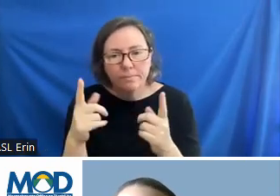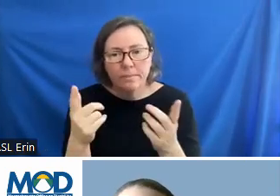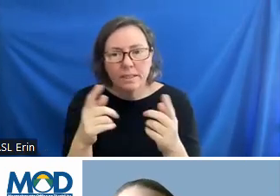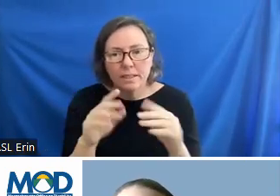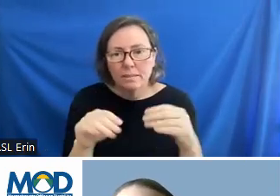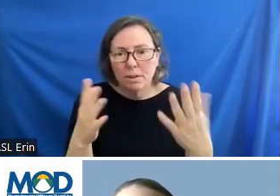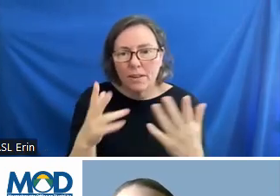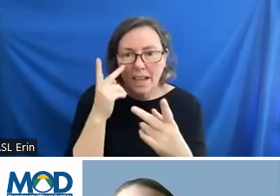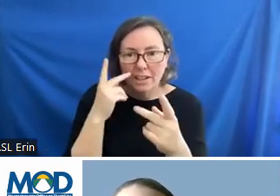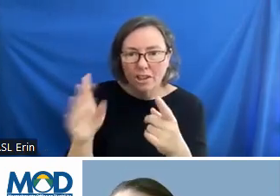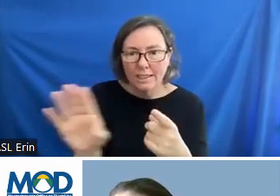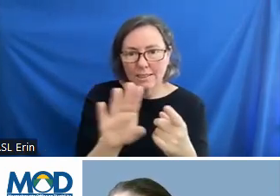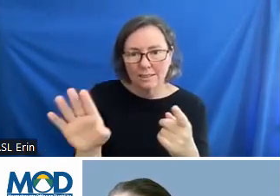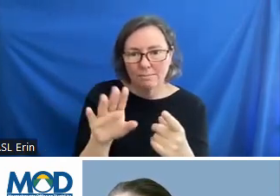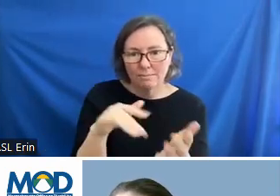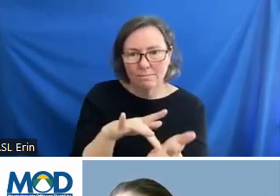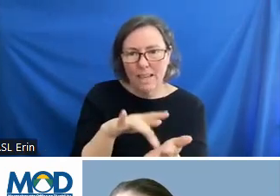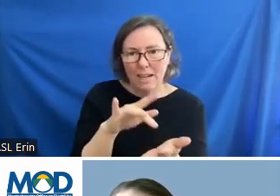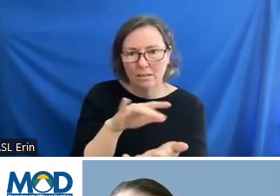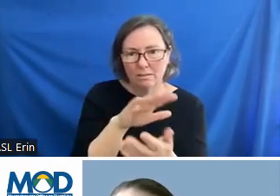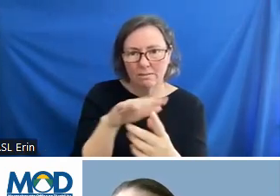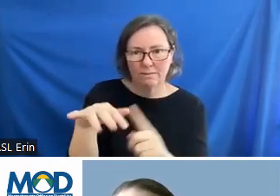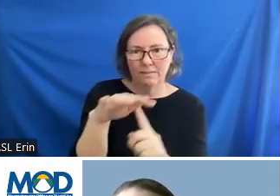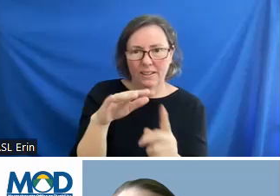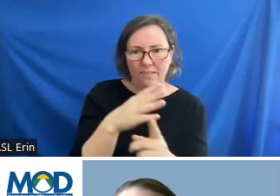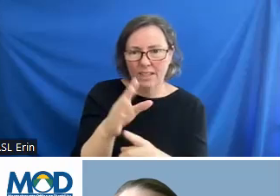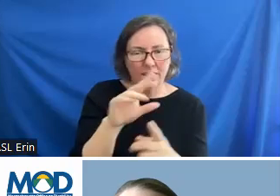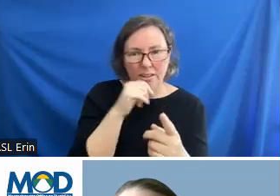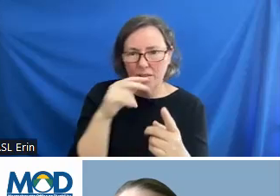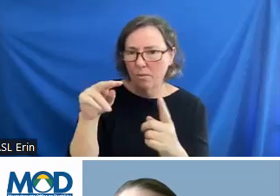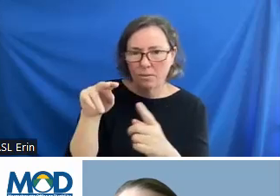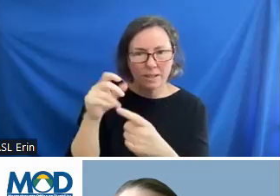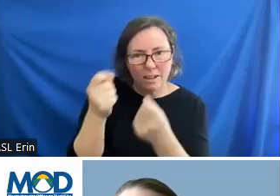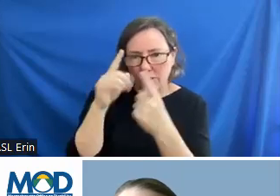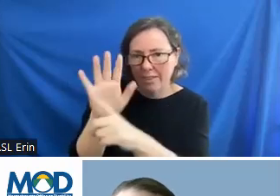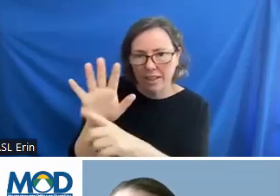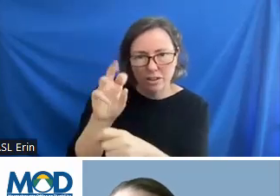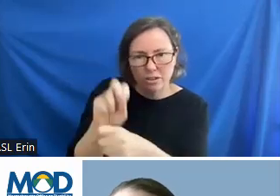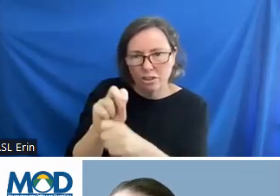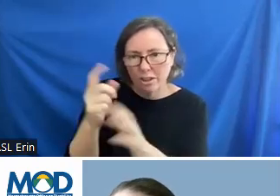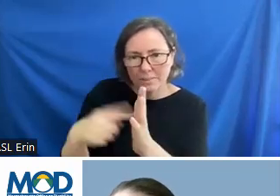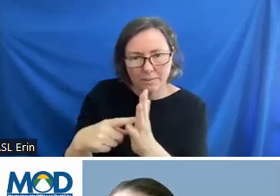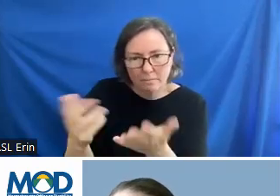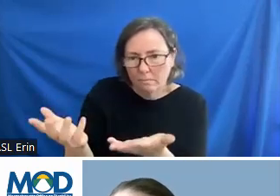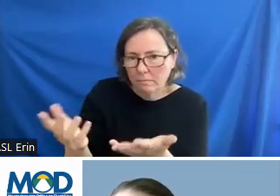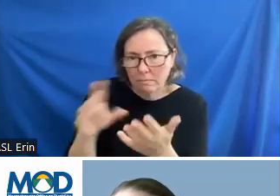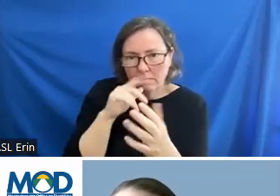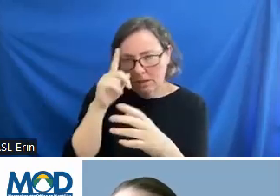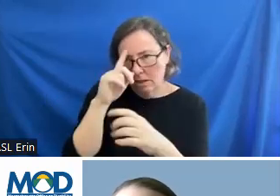sees the employee in is a medical context, right? They're not potentially thinking about